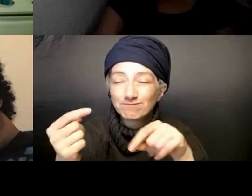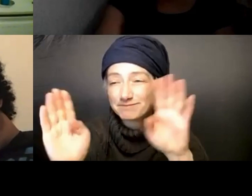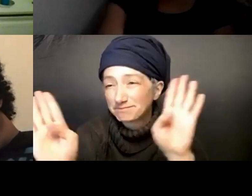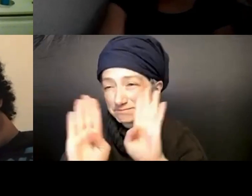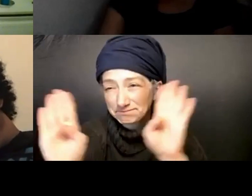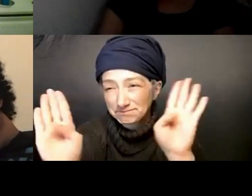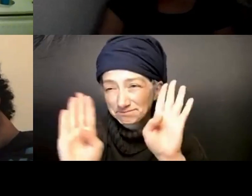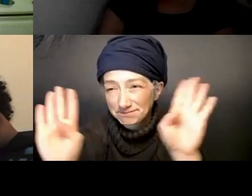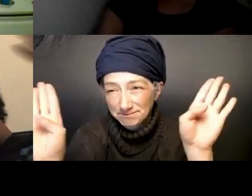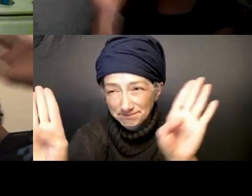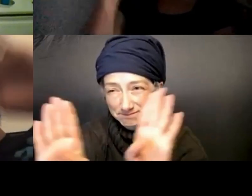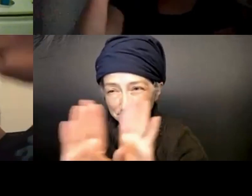Kate Marsh: Bye, everybody.